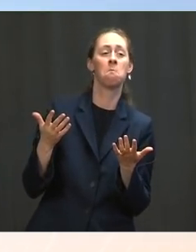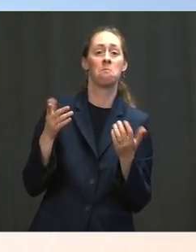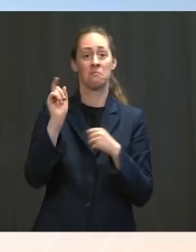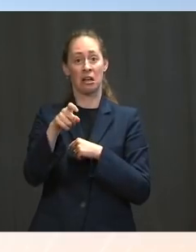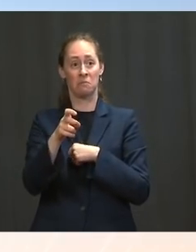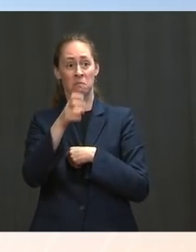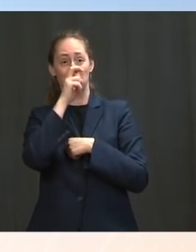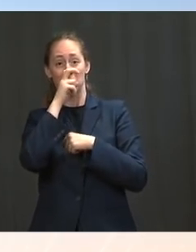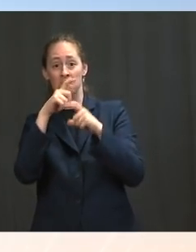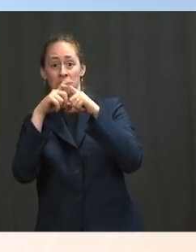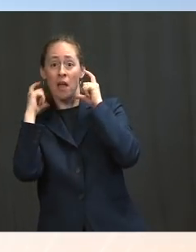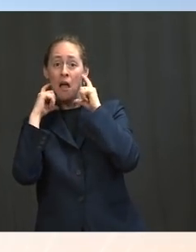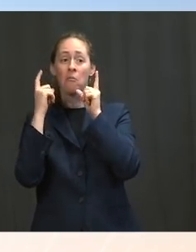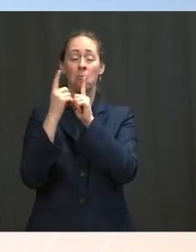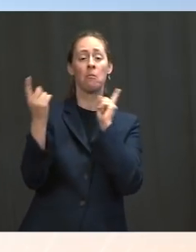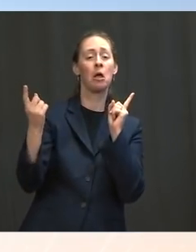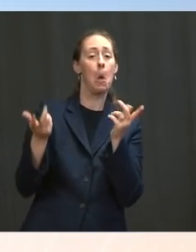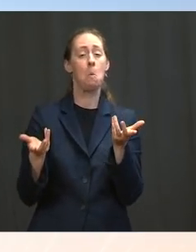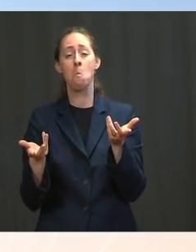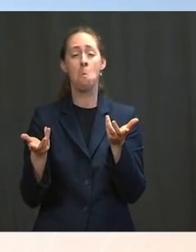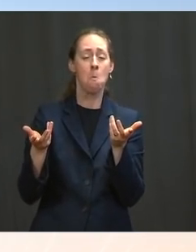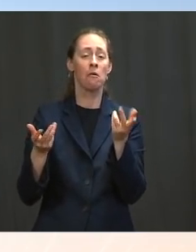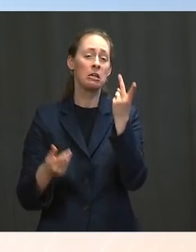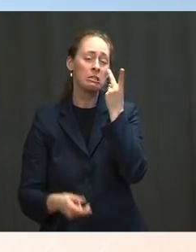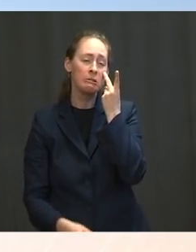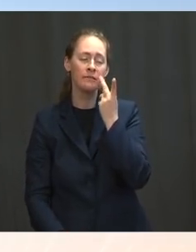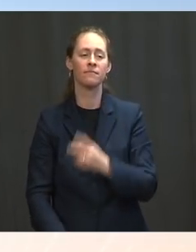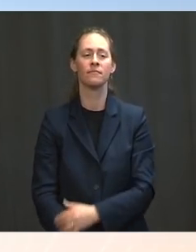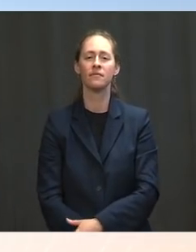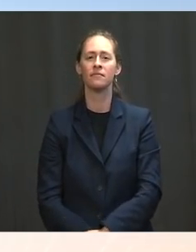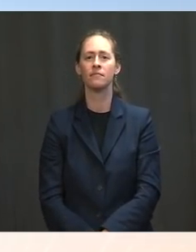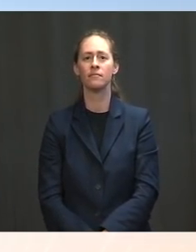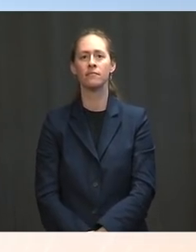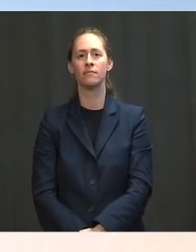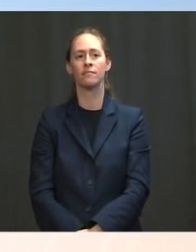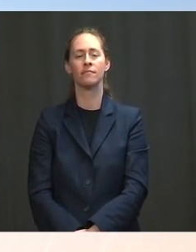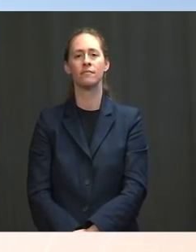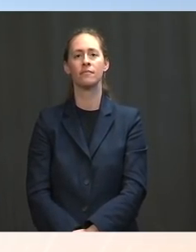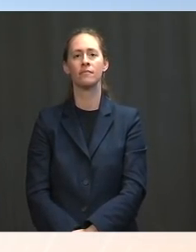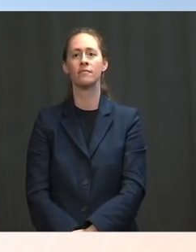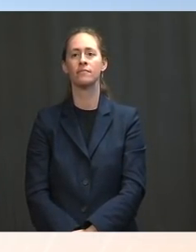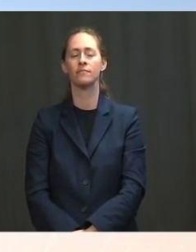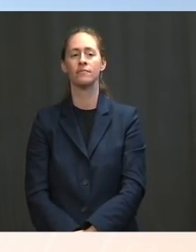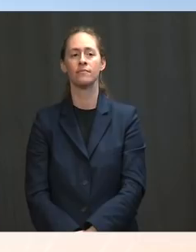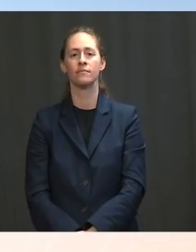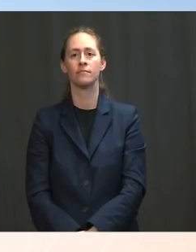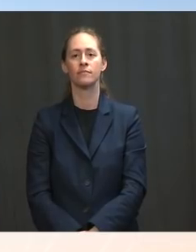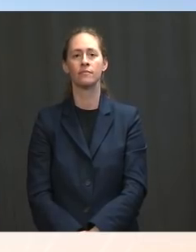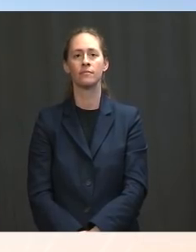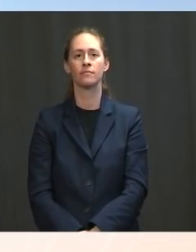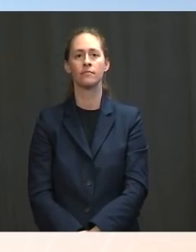goes into a lot of detail about the kinds of victims among its client base -- Ms. Psaki: Yeah. The Press: -- and points out that they are not related